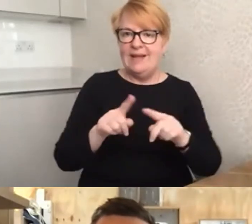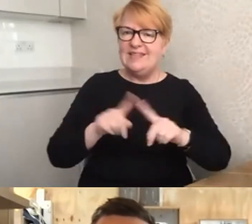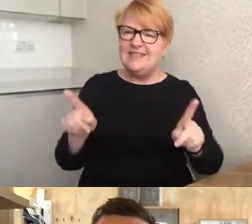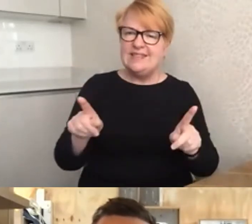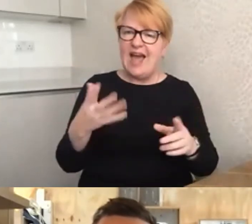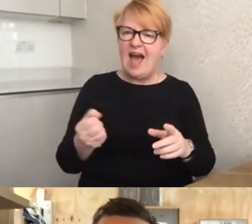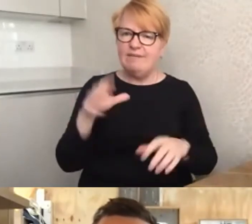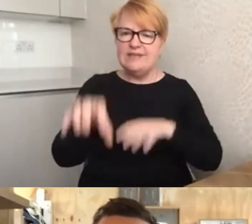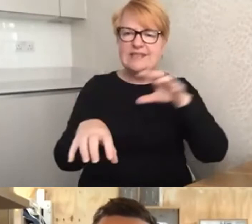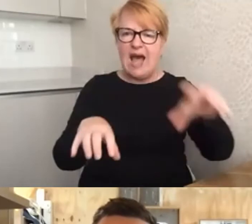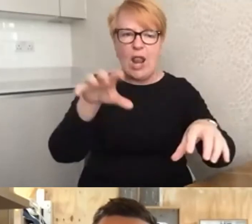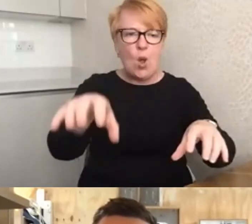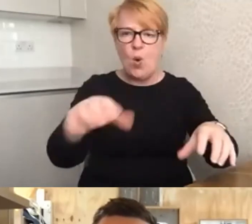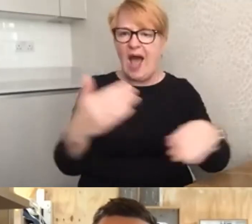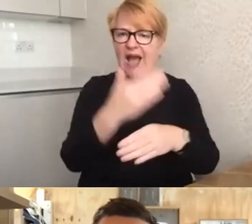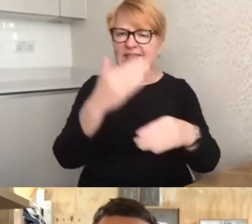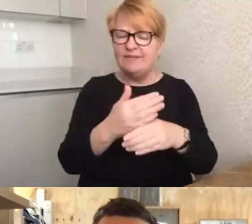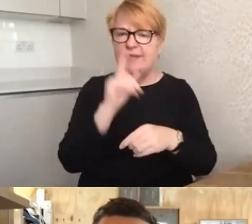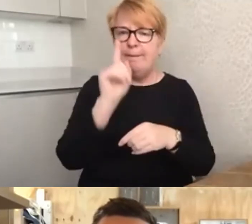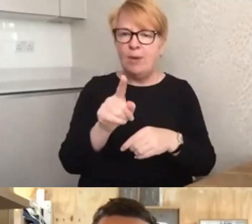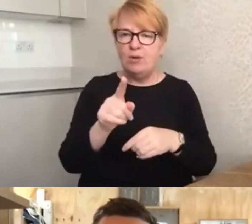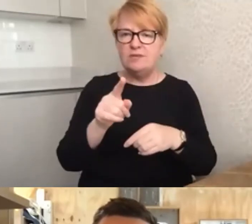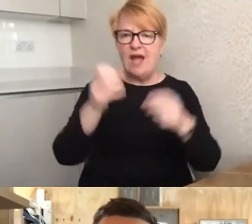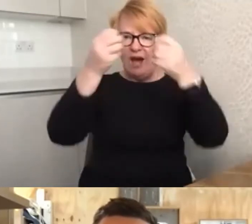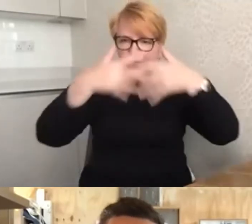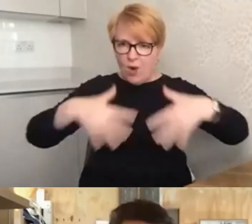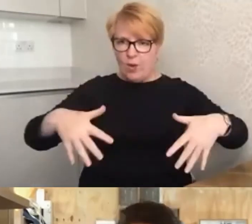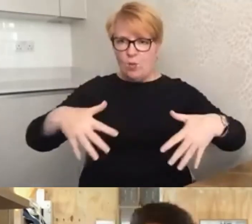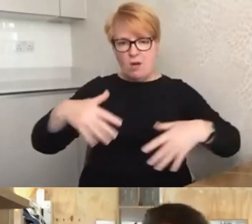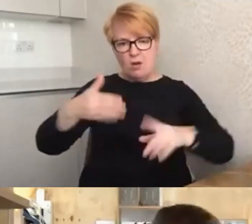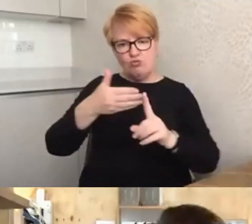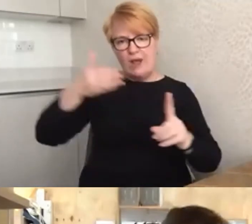but rather a kind of framework that recognises, as you say Nephertiti, this sort of rhizomatic,